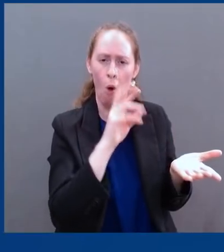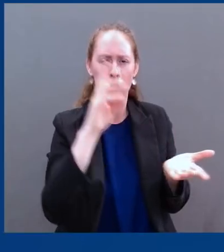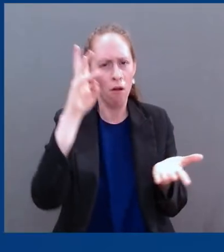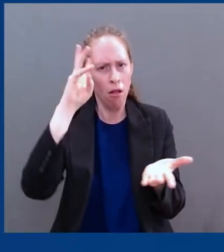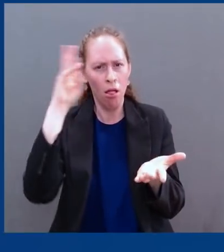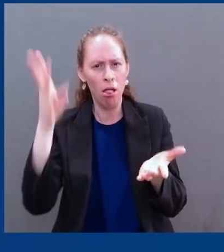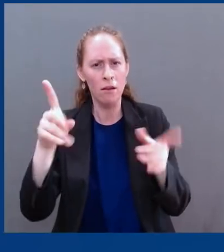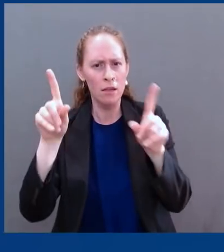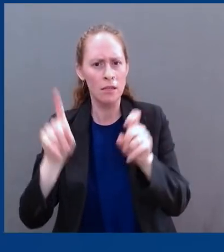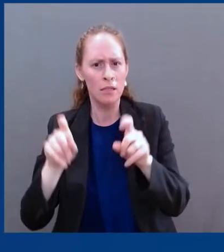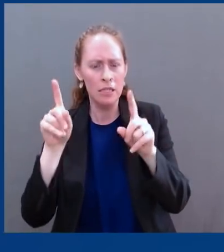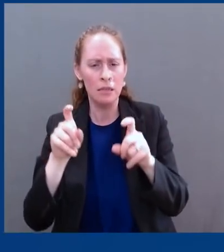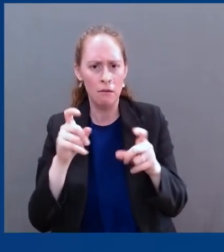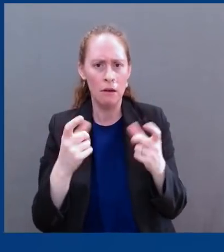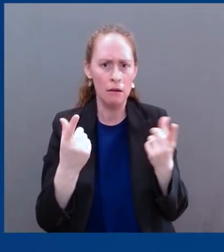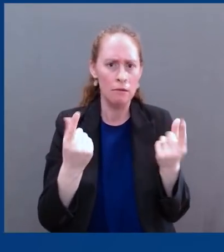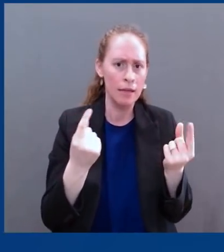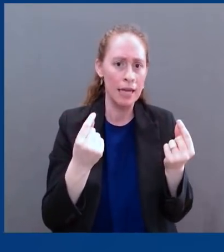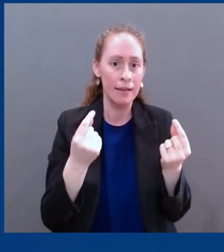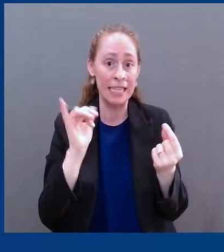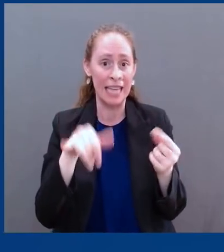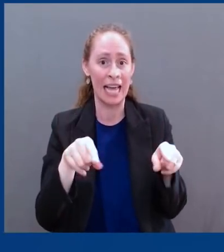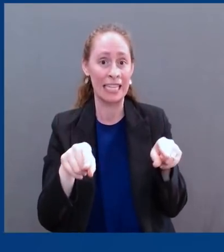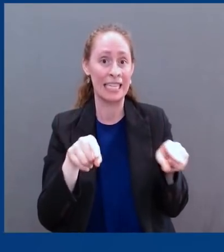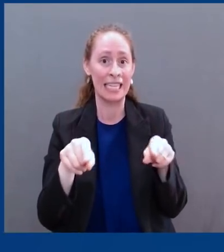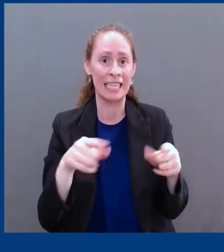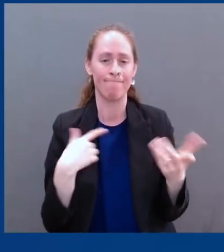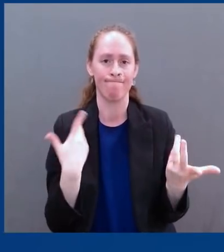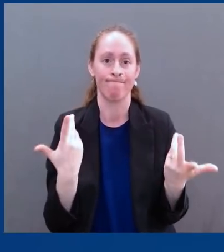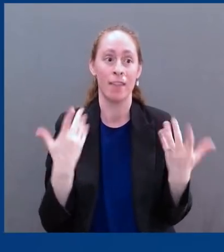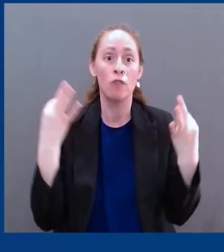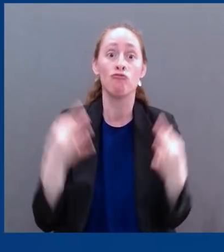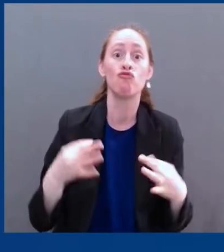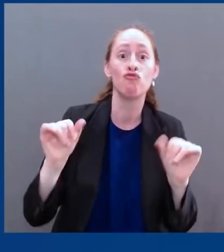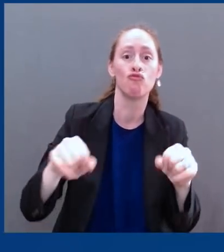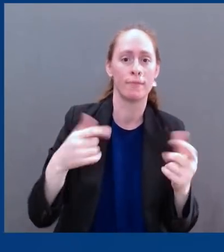to make any determination of the efficacy against severe disease.